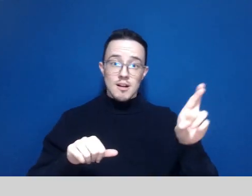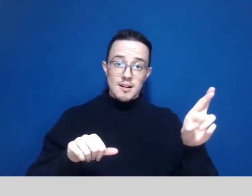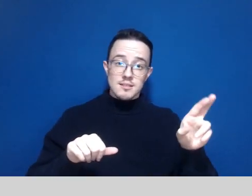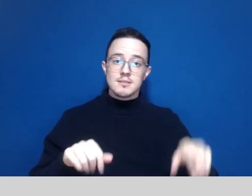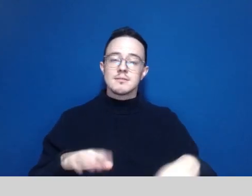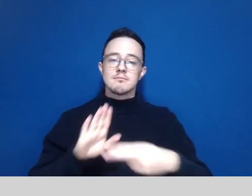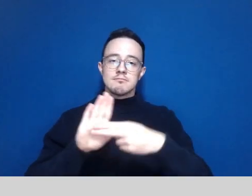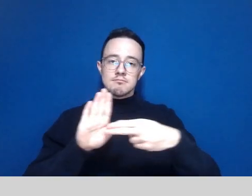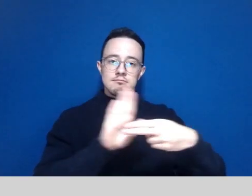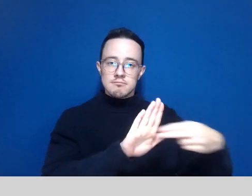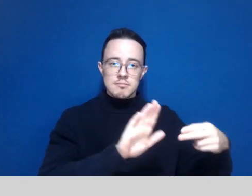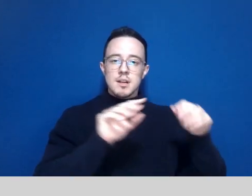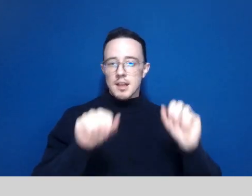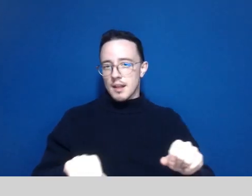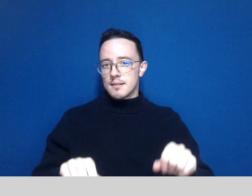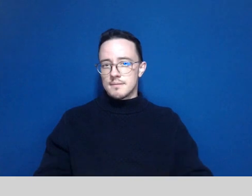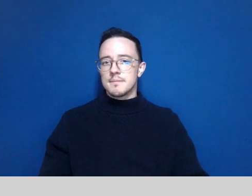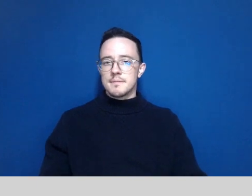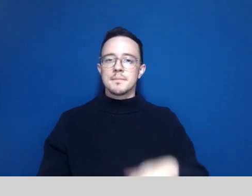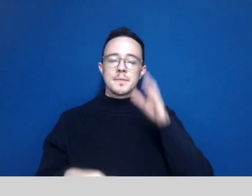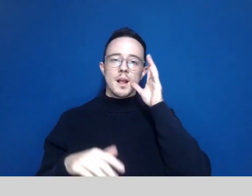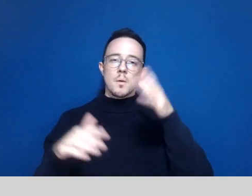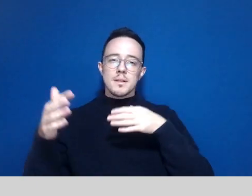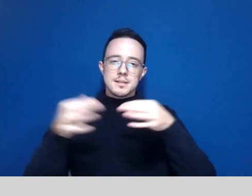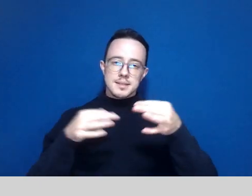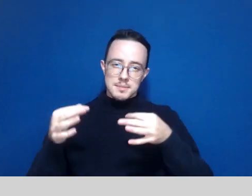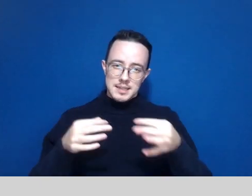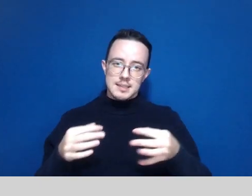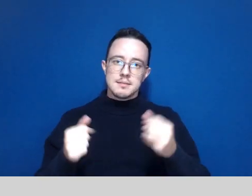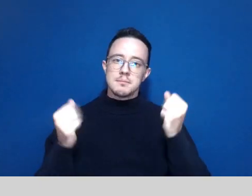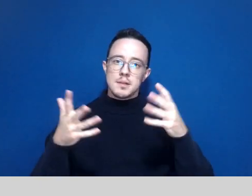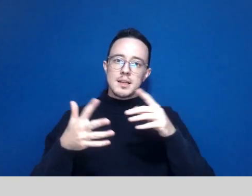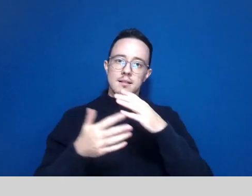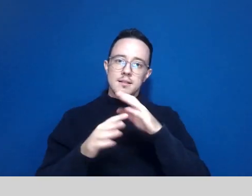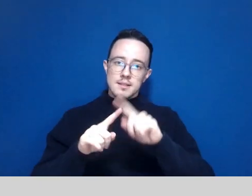And I will explain a lot of these things in a second.